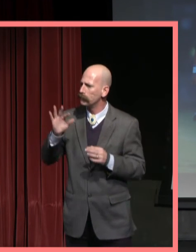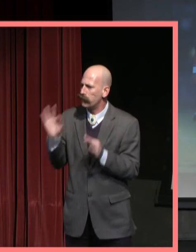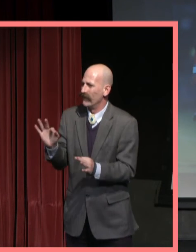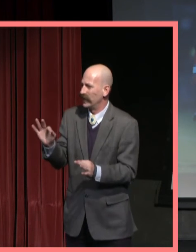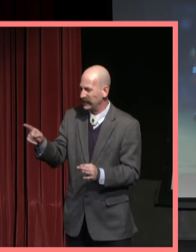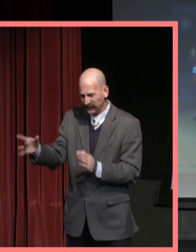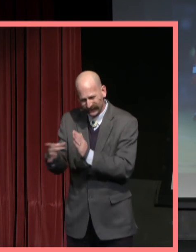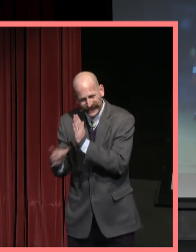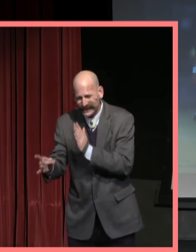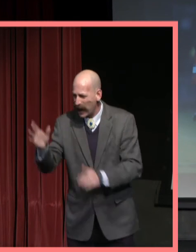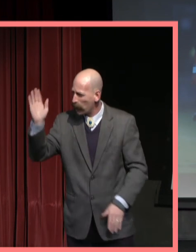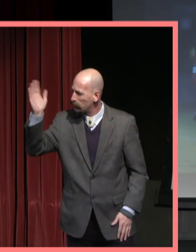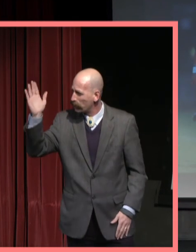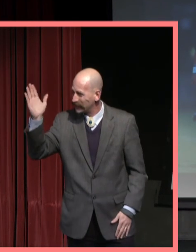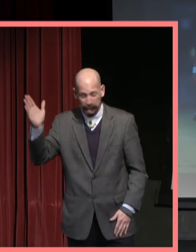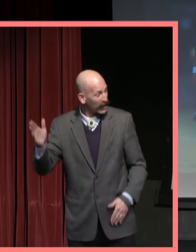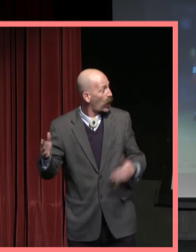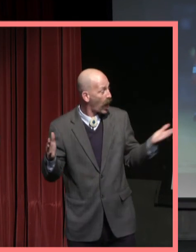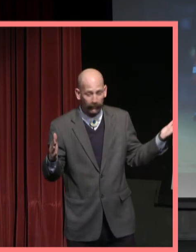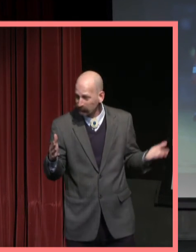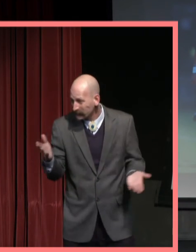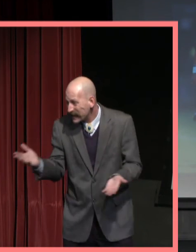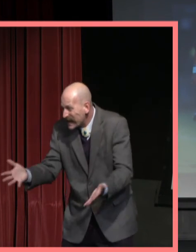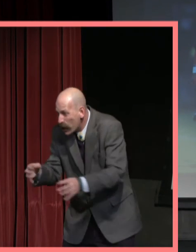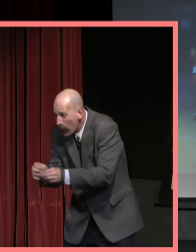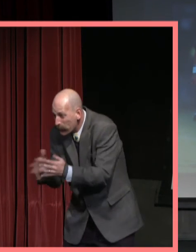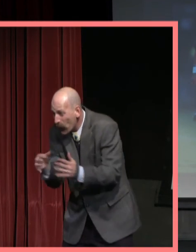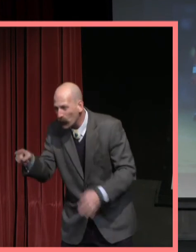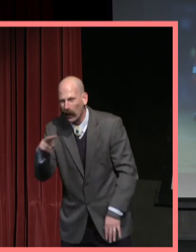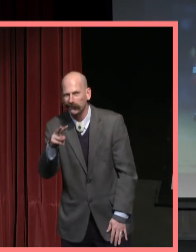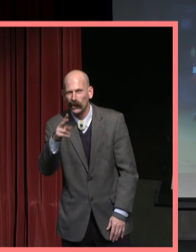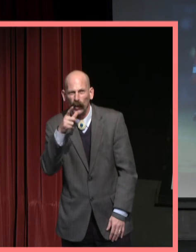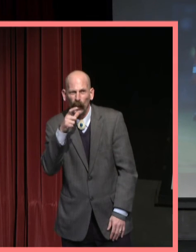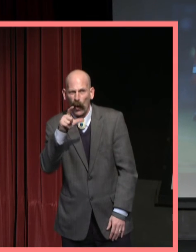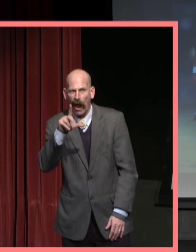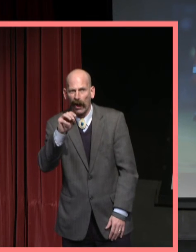but here in America you might not listen to this guy because for you, he's not a celebrity.